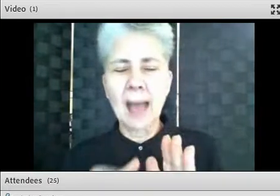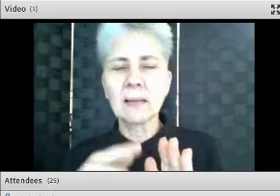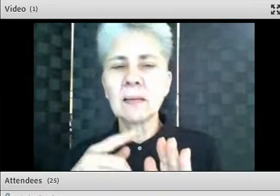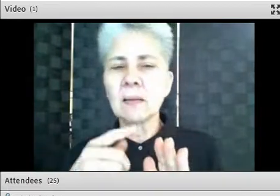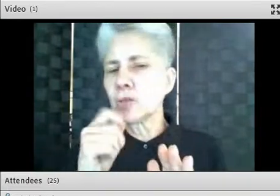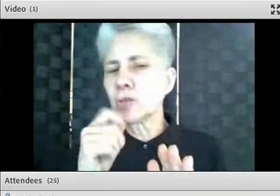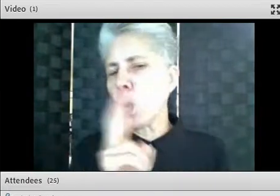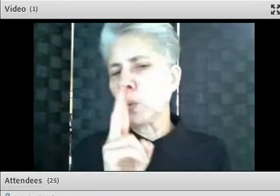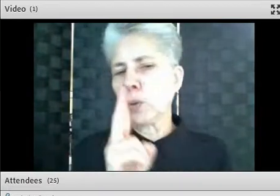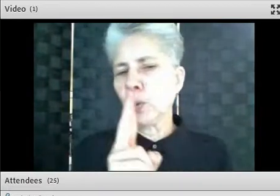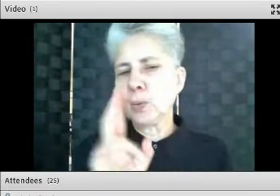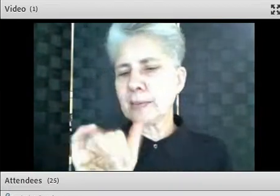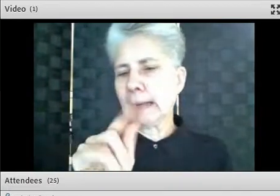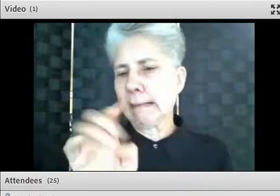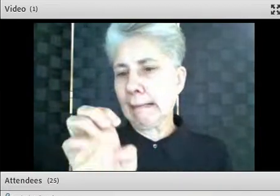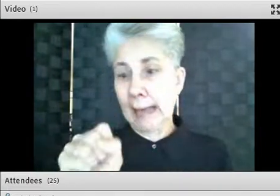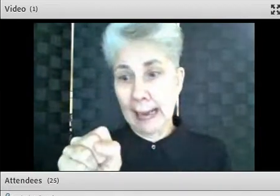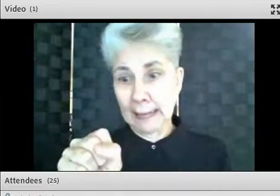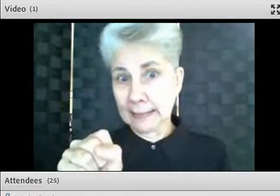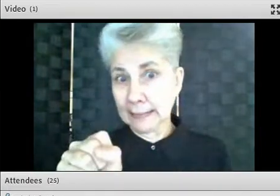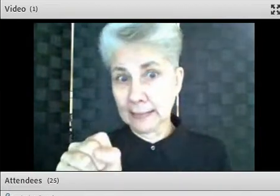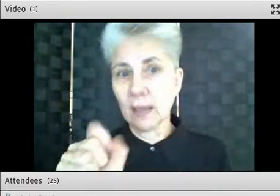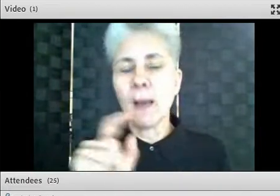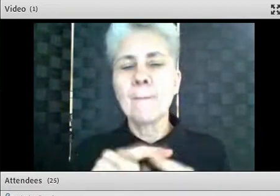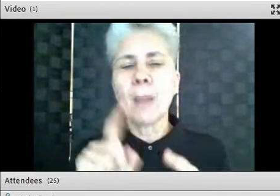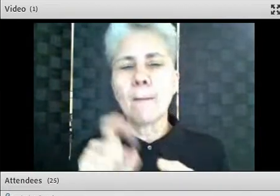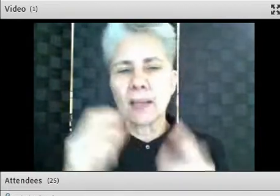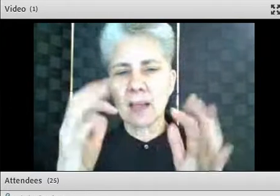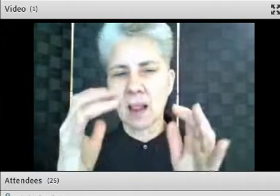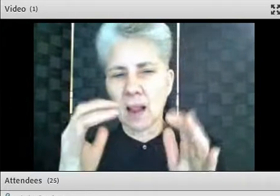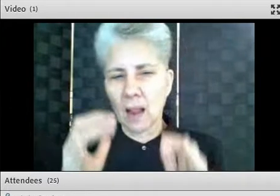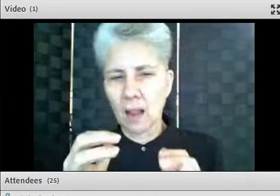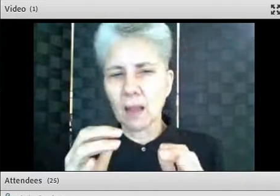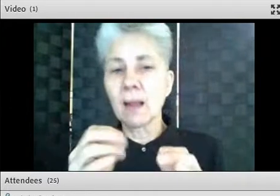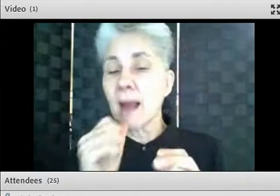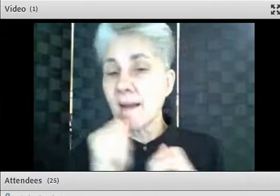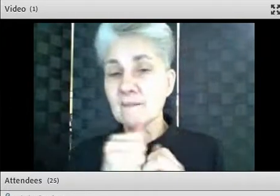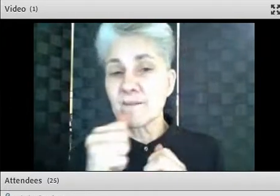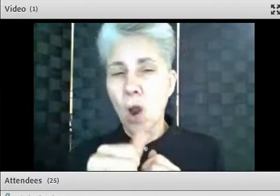it says you don't just use this cakes section. You actually need to go not very far,